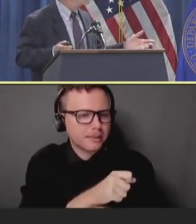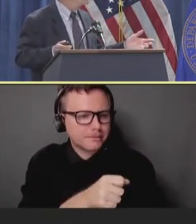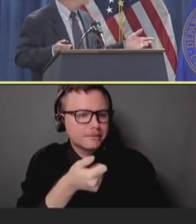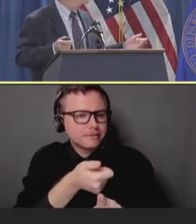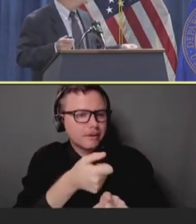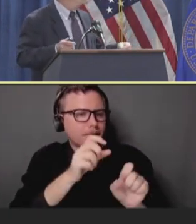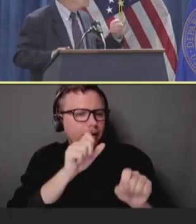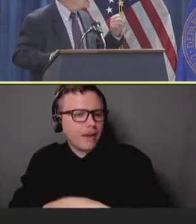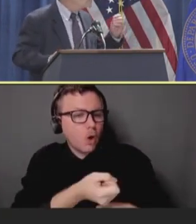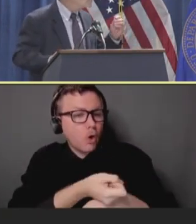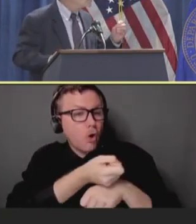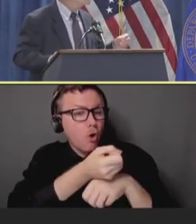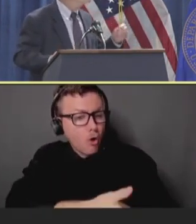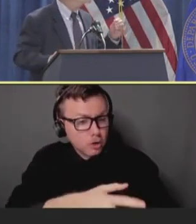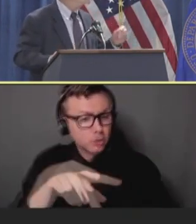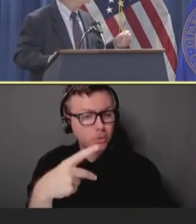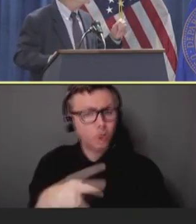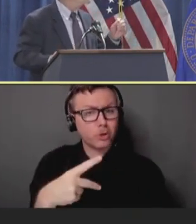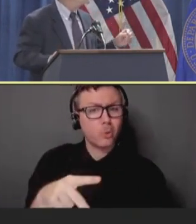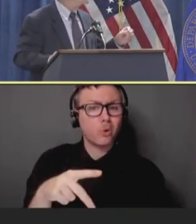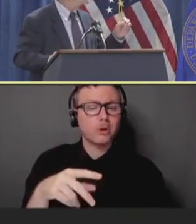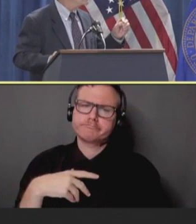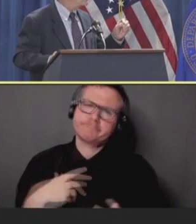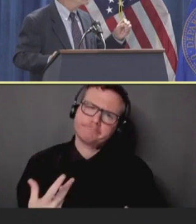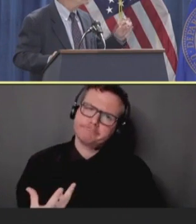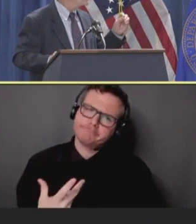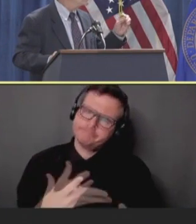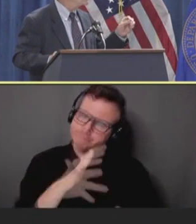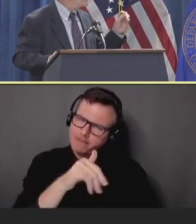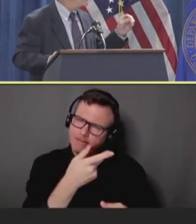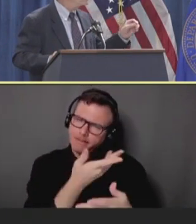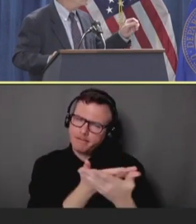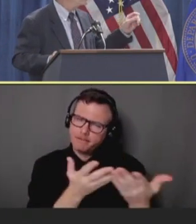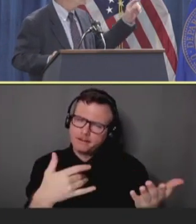You know, it's those kinds of things that are getting out there.